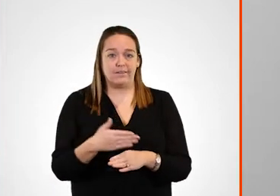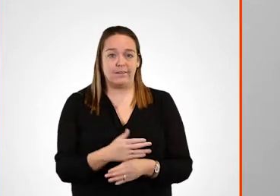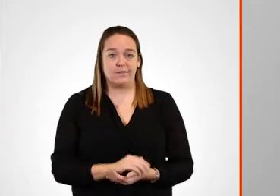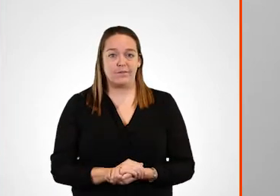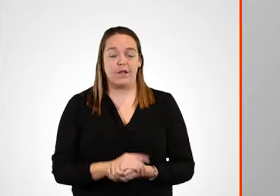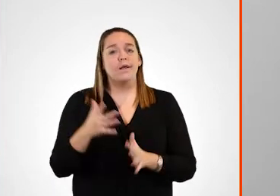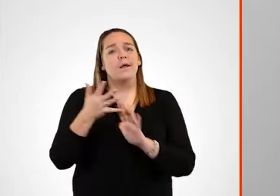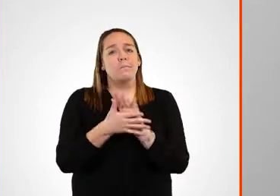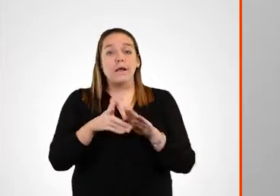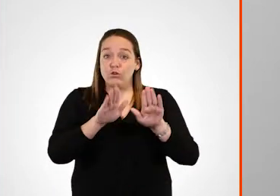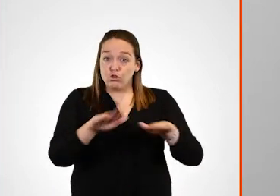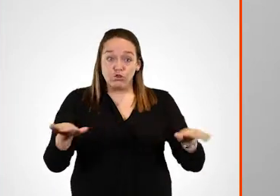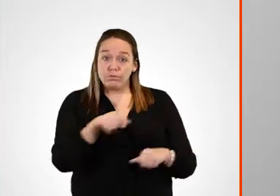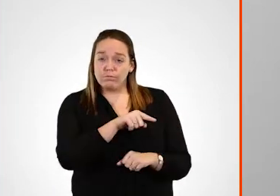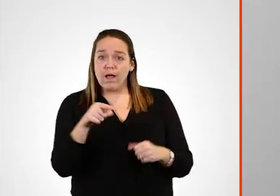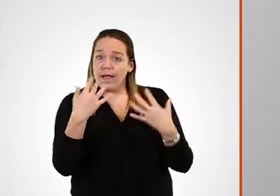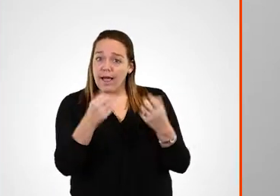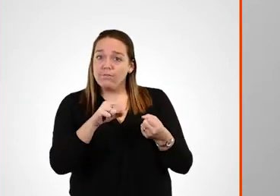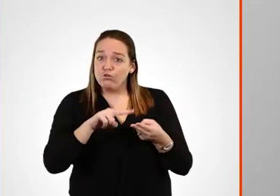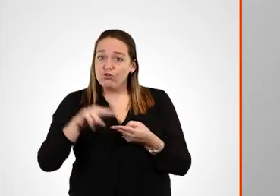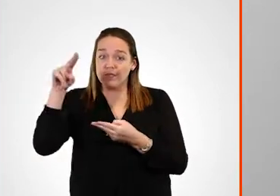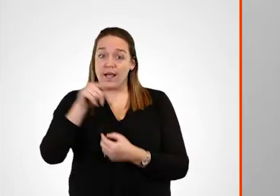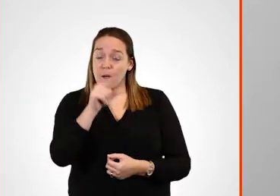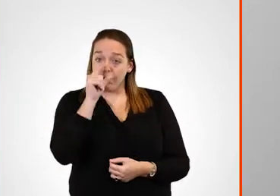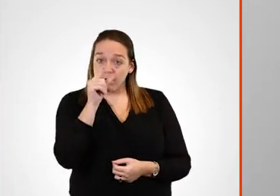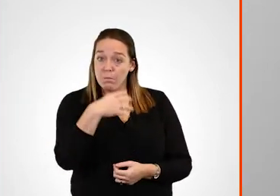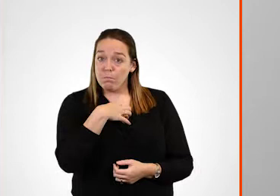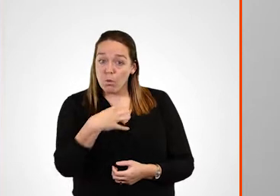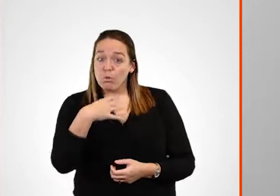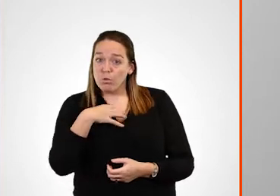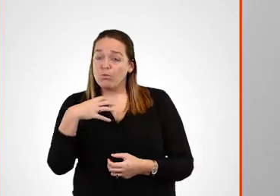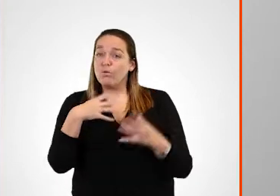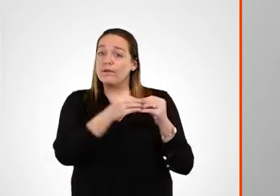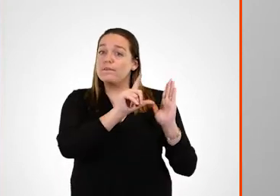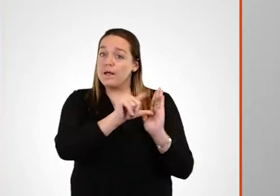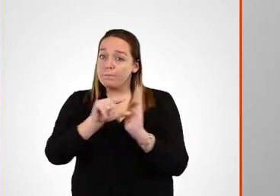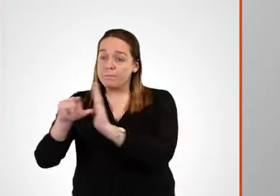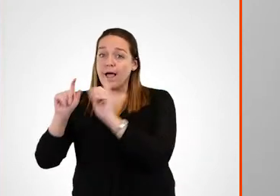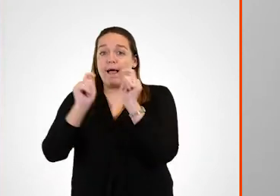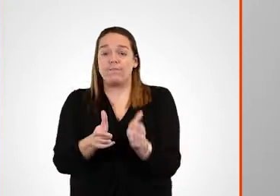do children show increases in their abilities across time after they get a cochlear implant.